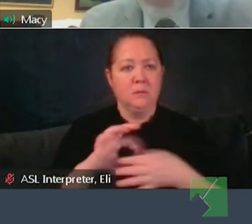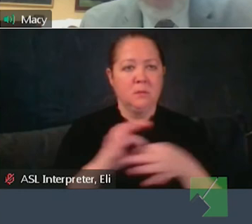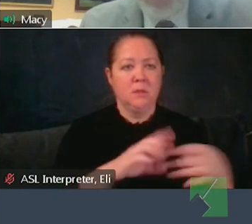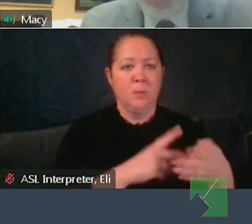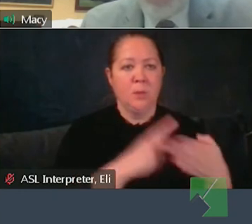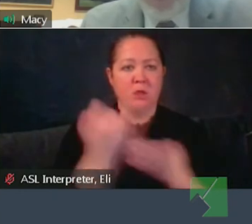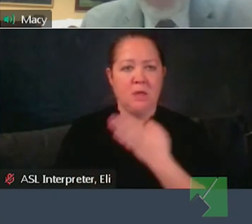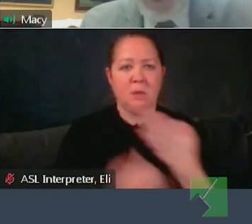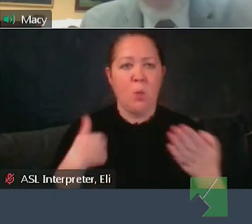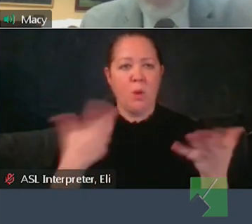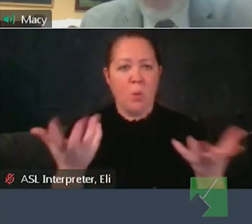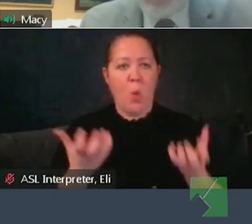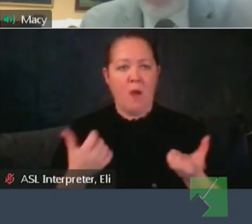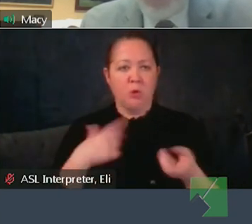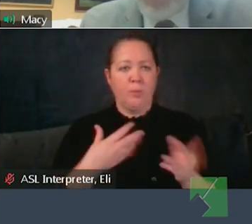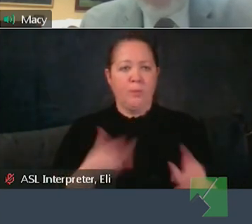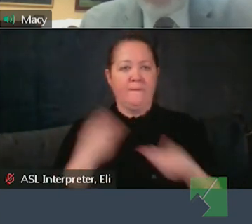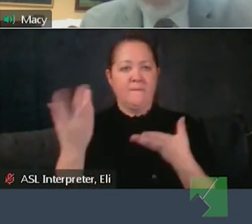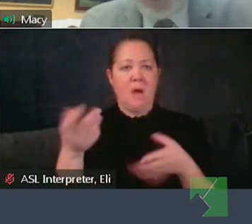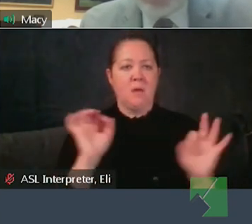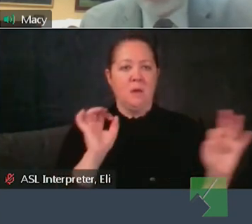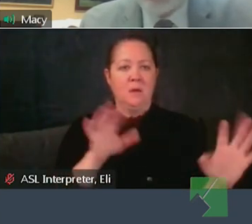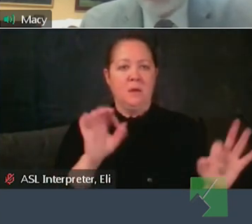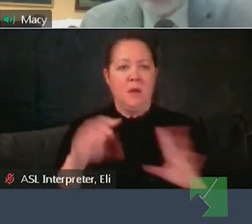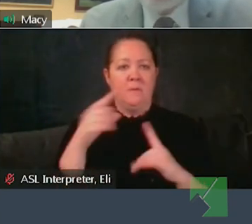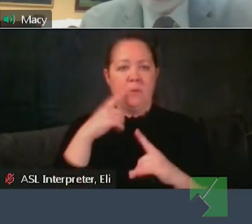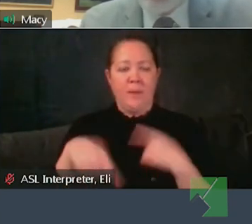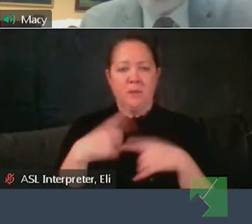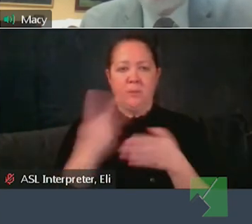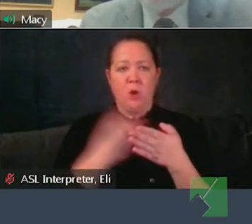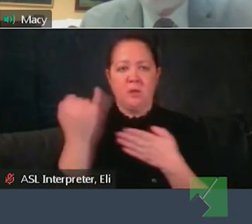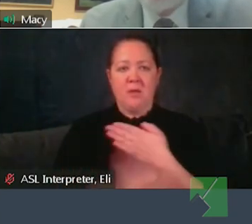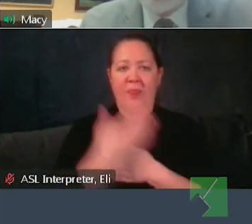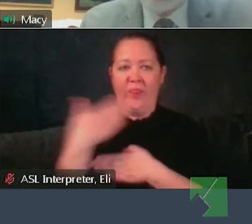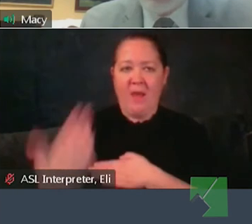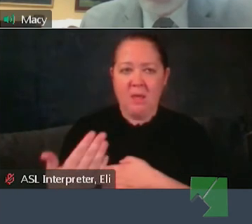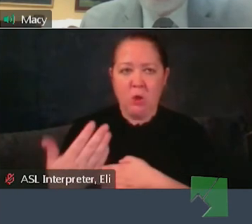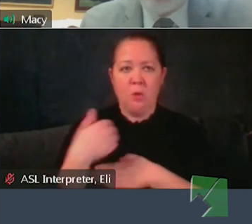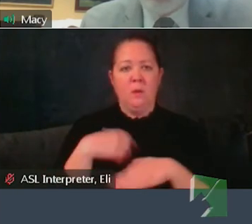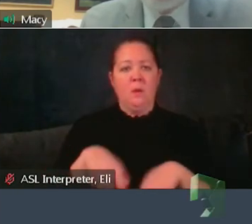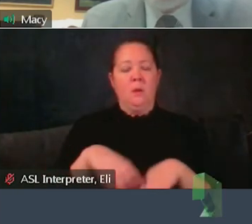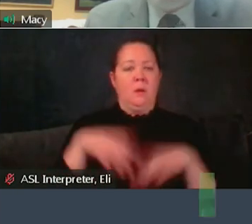president park and Addison Metro homeowners association. That was an email dated August 11,